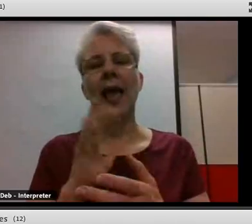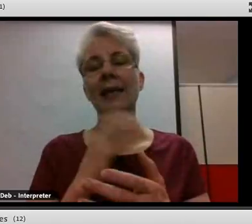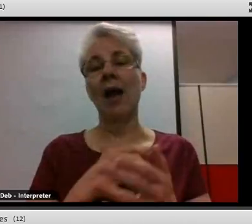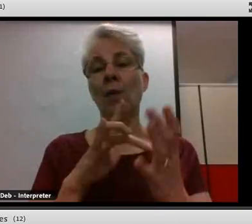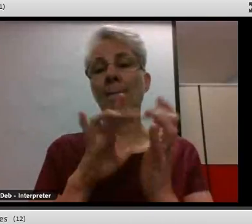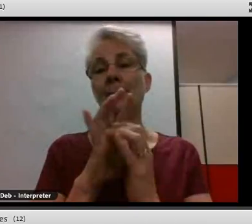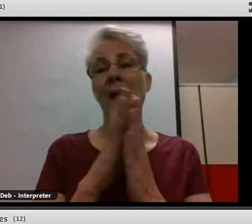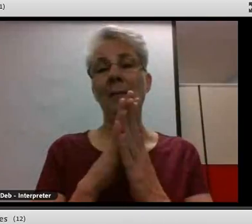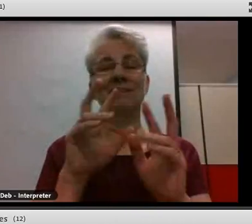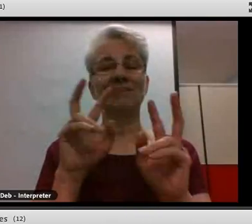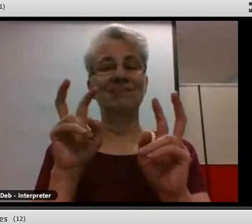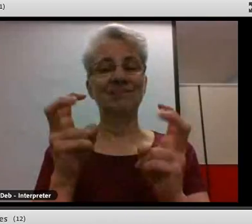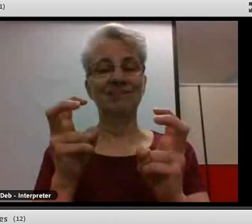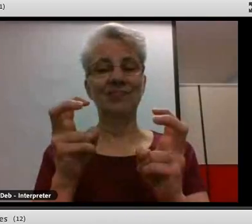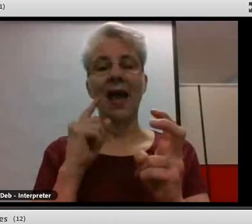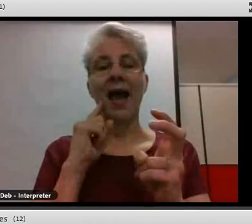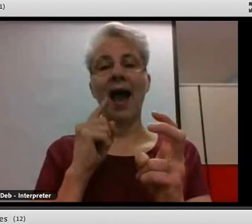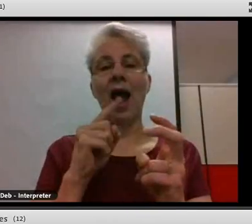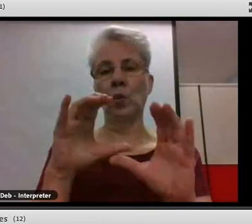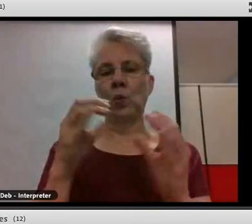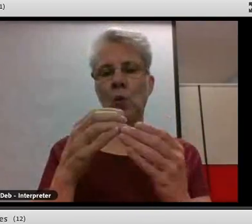what is considered a disability.